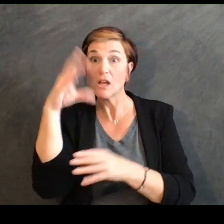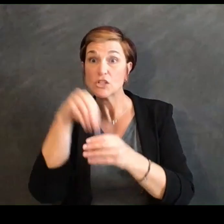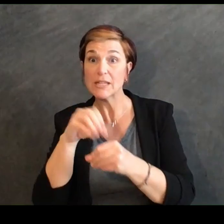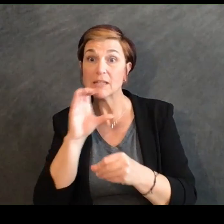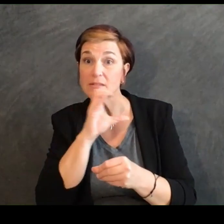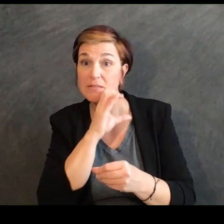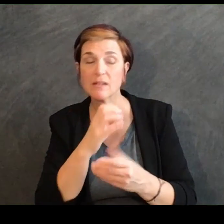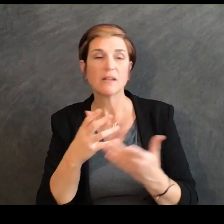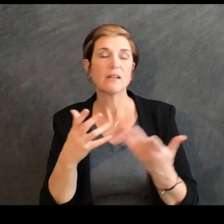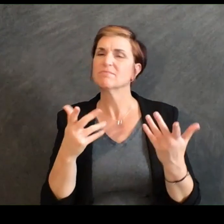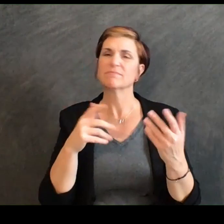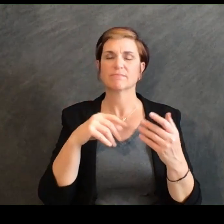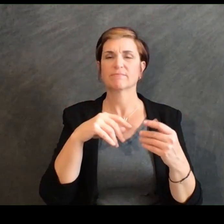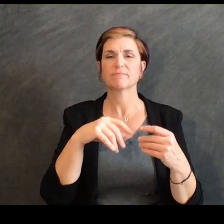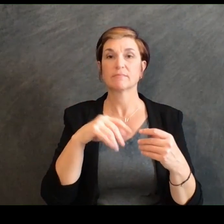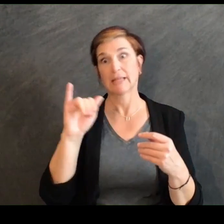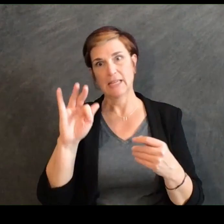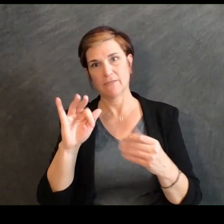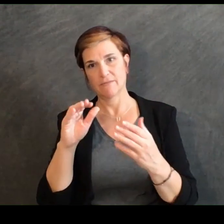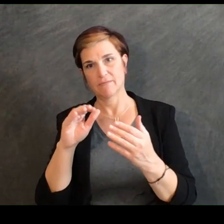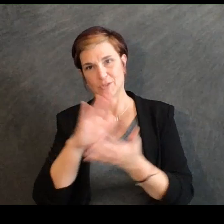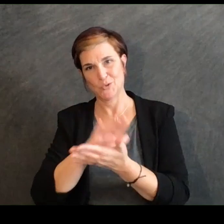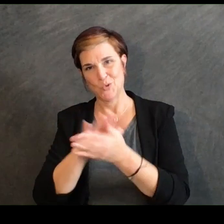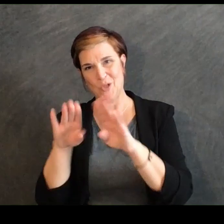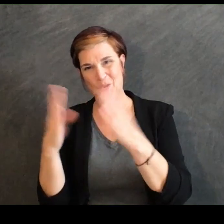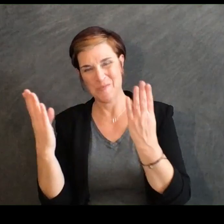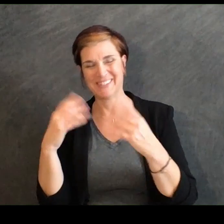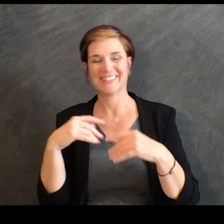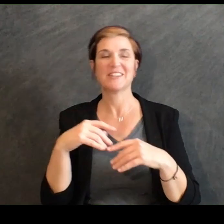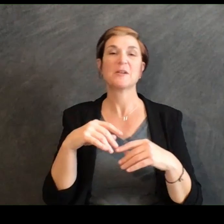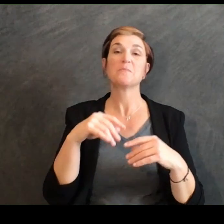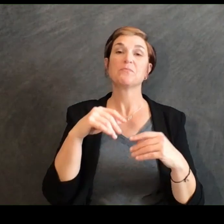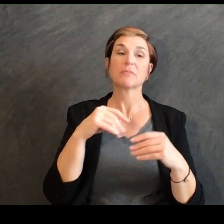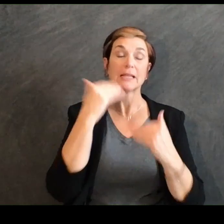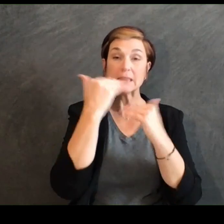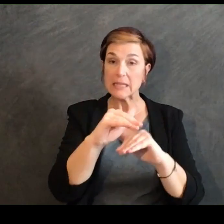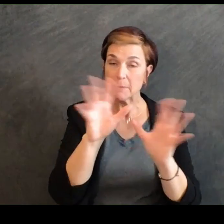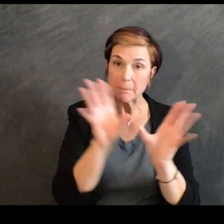canceled limit in person meetings increased scheduled cleanings and